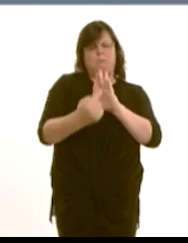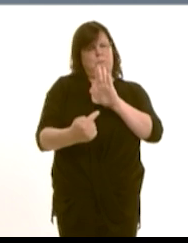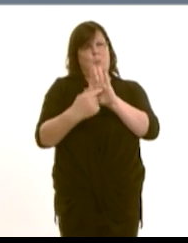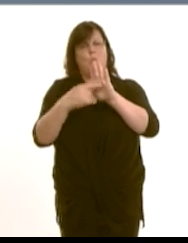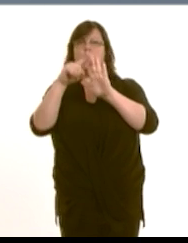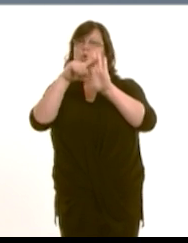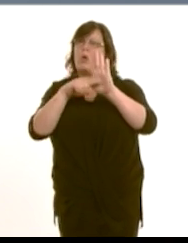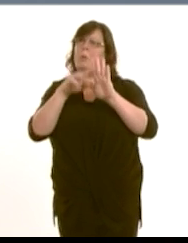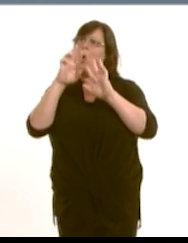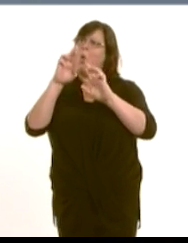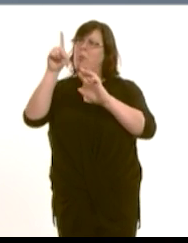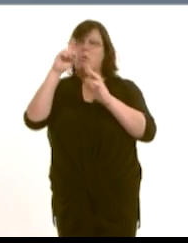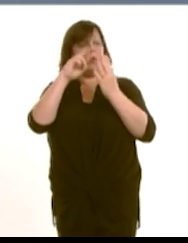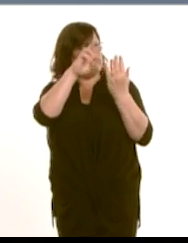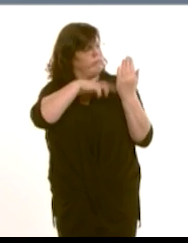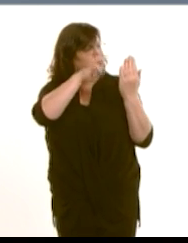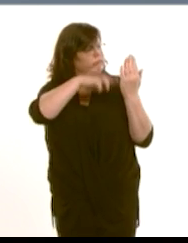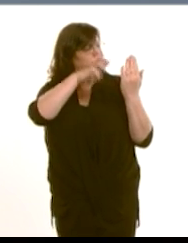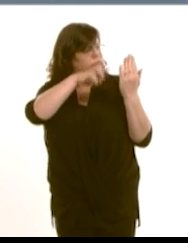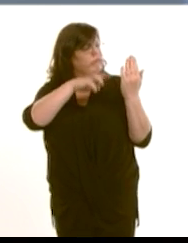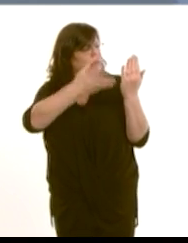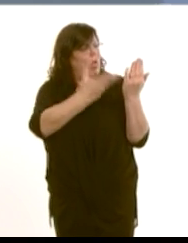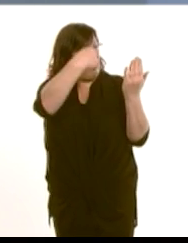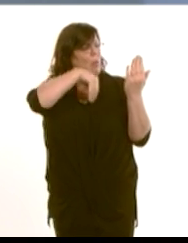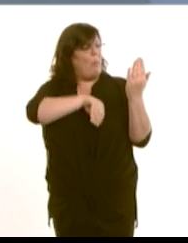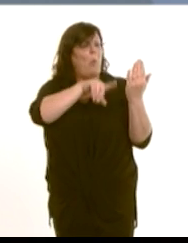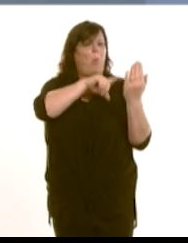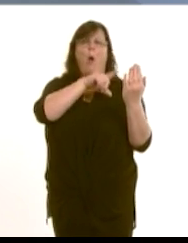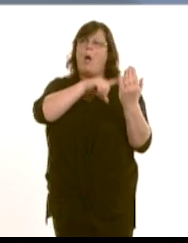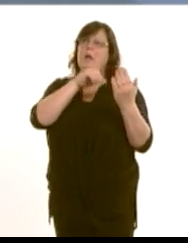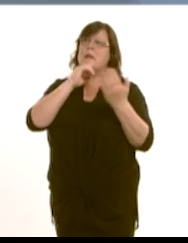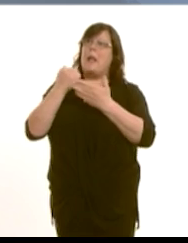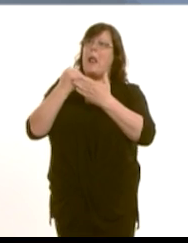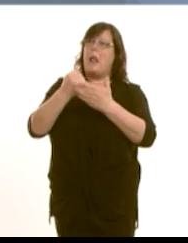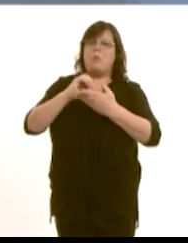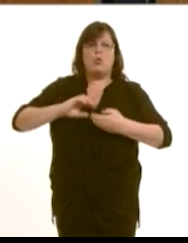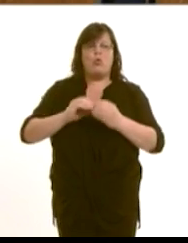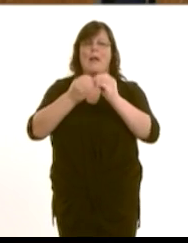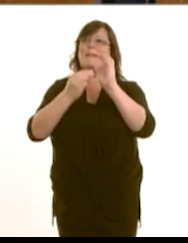study with care, because it does offer a real route-map to developing neonatal services here in Wales.